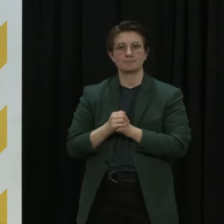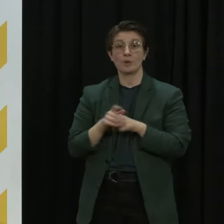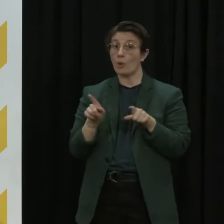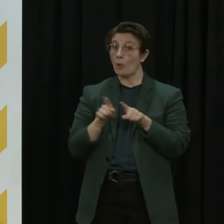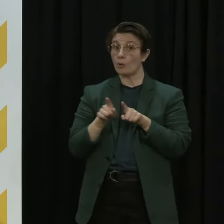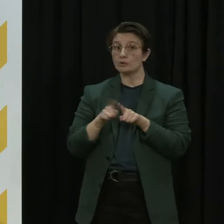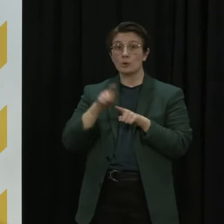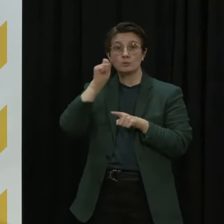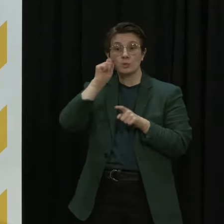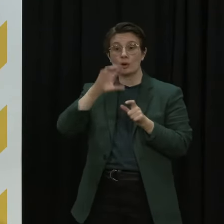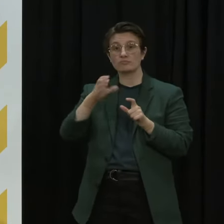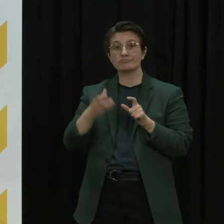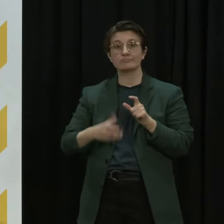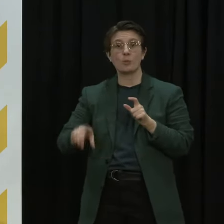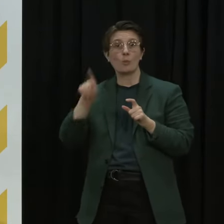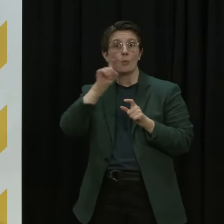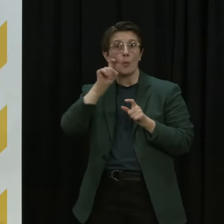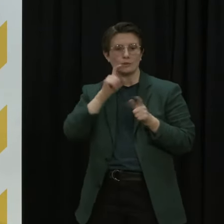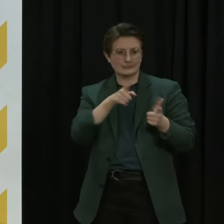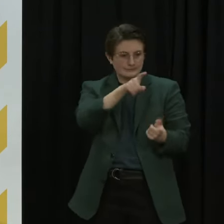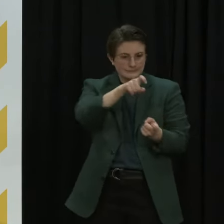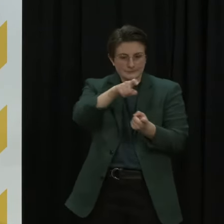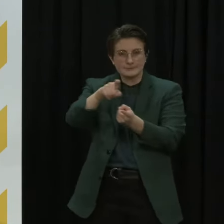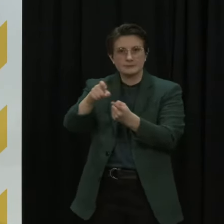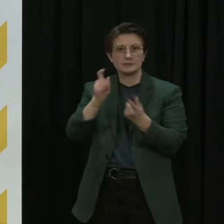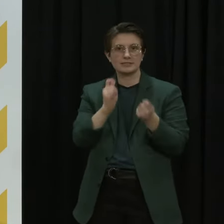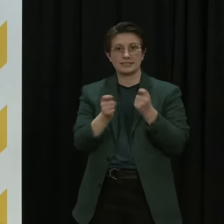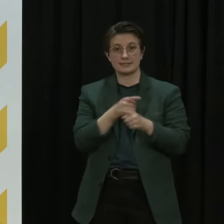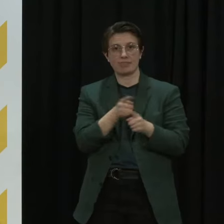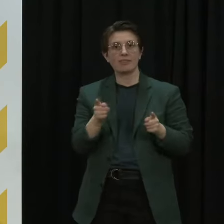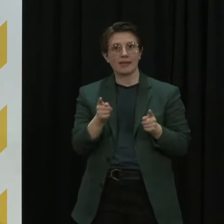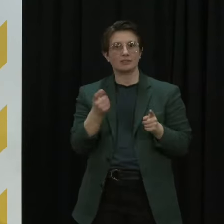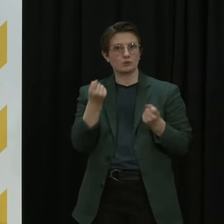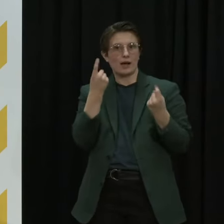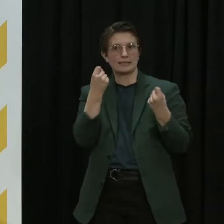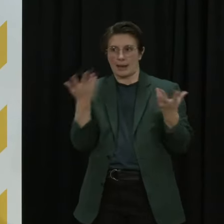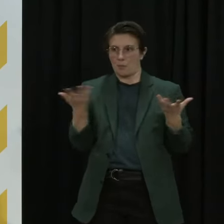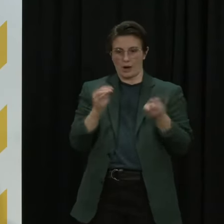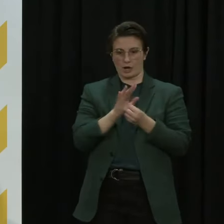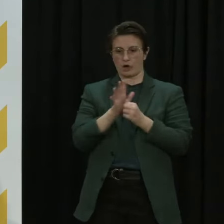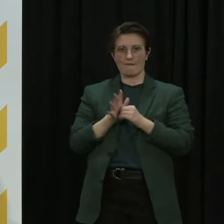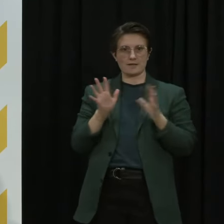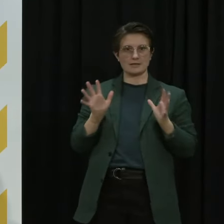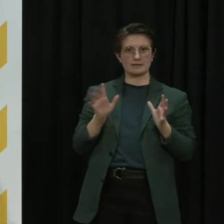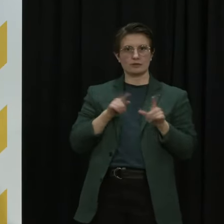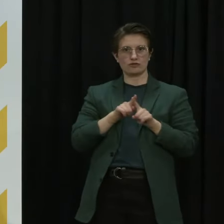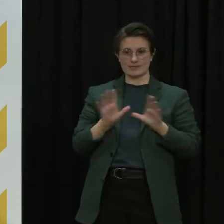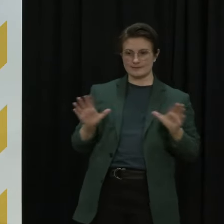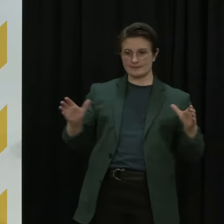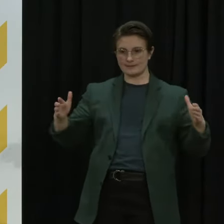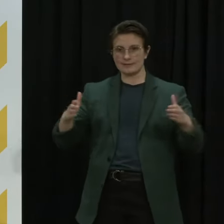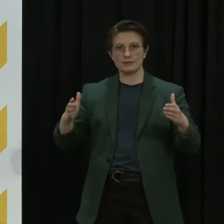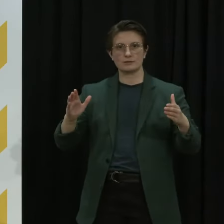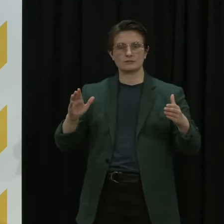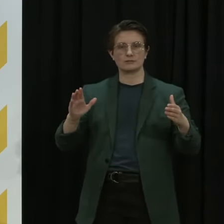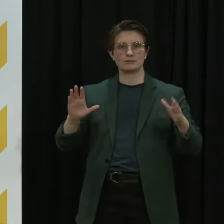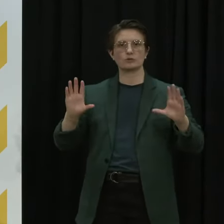case, and also to understand the transmission of COVID-19. So we could prevent future outbreaks. We have used waste testing to help with the early production